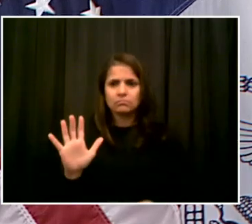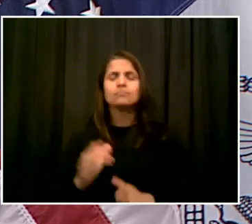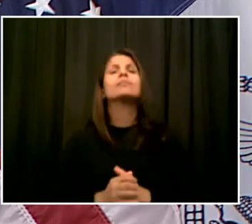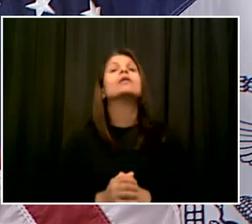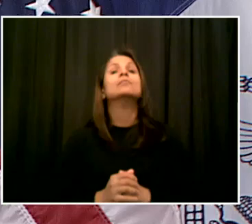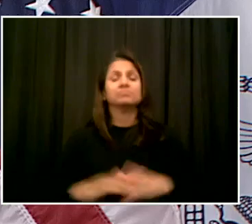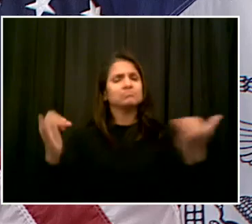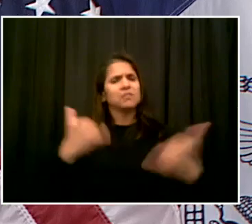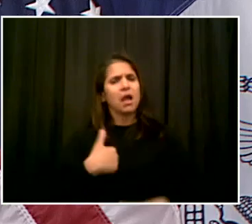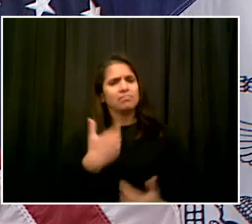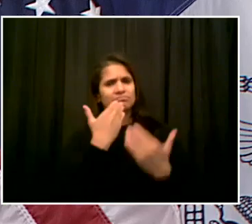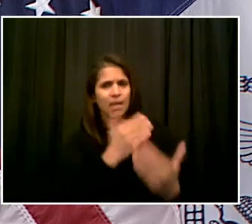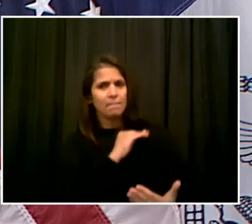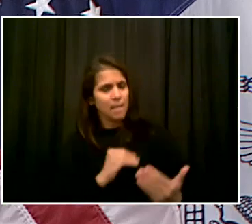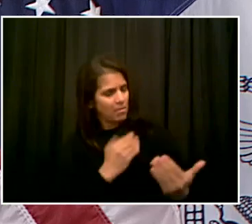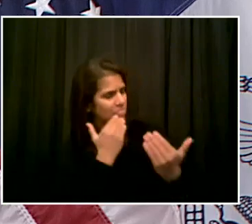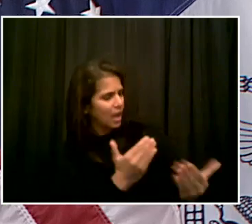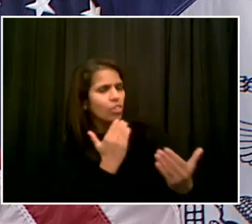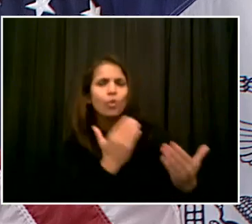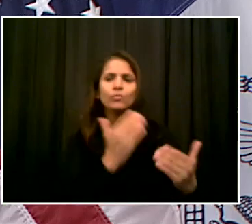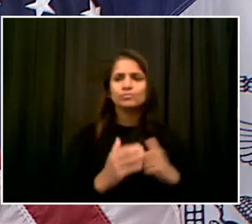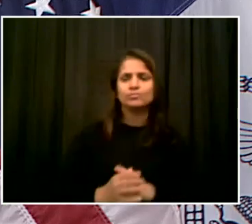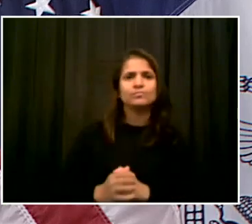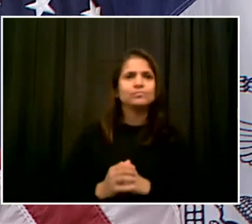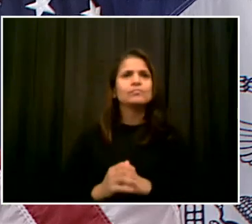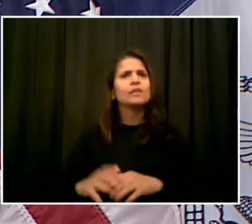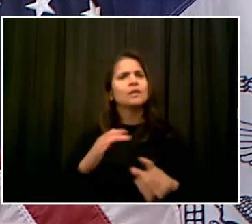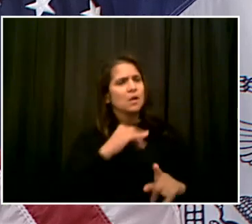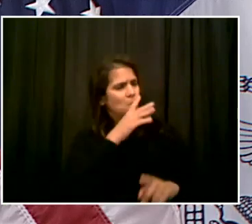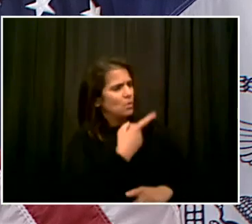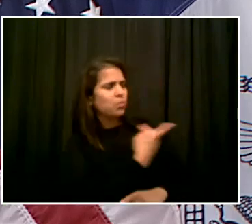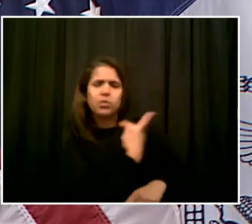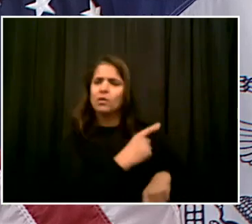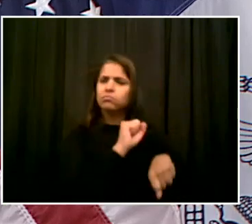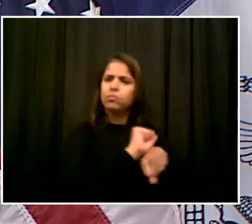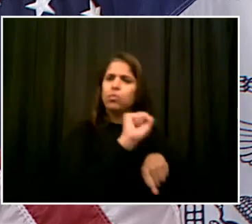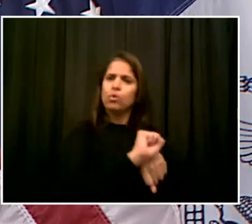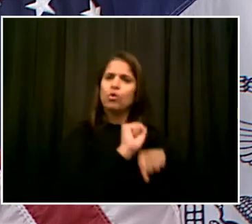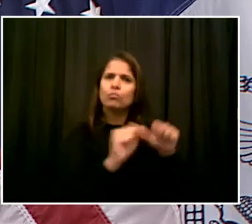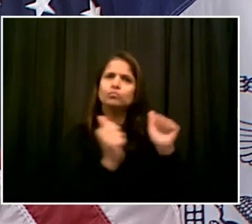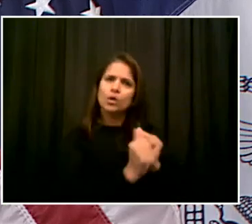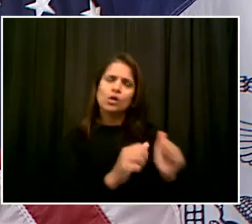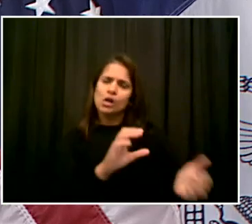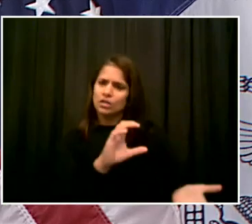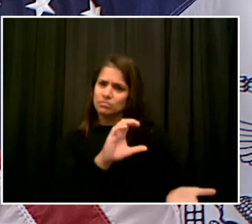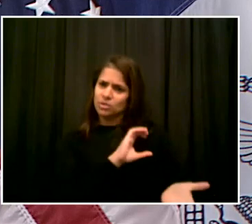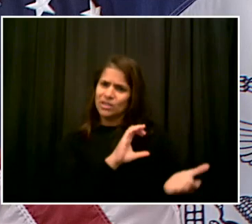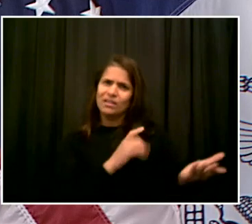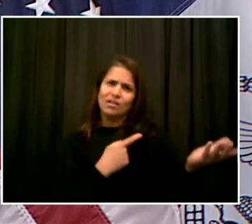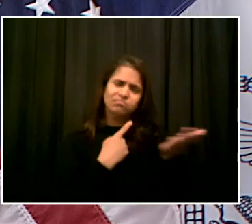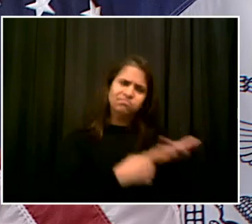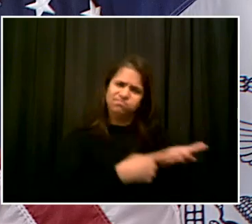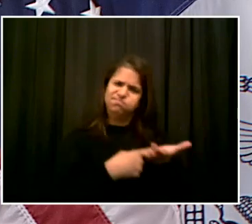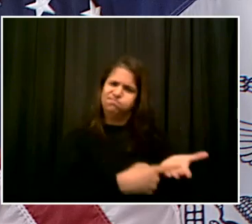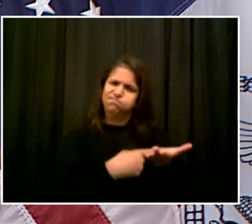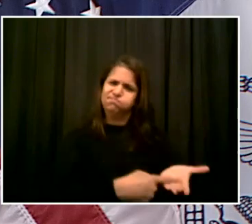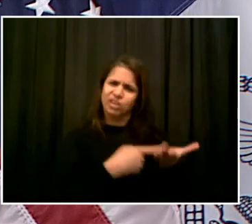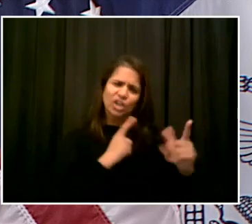>WE> TALKED MYAN MTIES YESTERDAY. REMKS A TREMENDOUS ESRPECT FOR OTHER AND SOMETIMES I